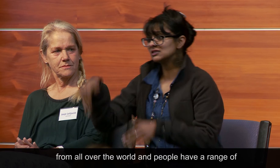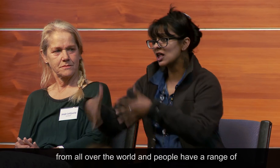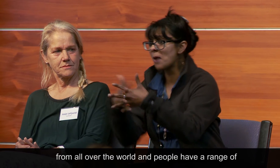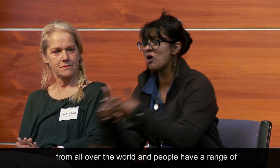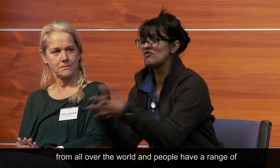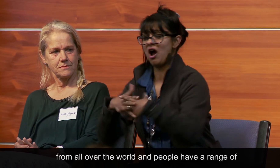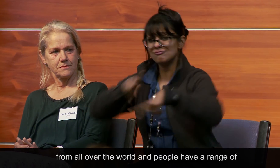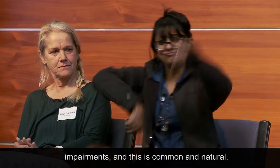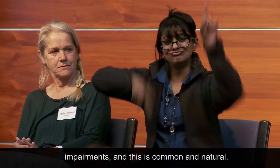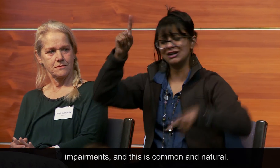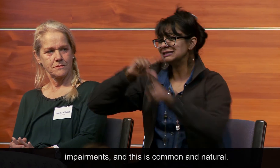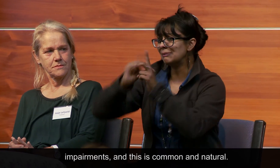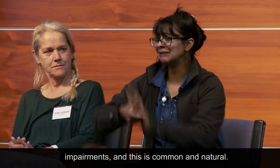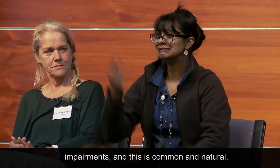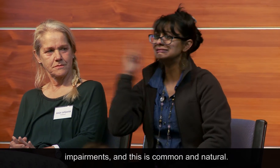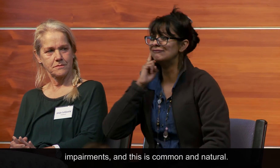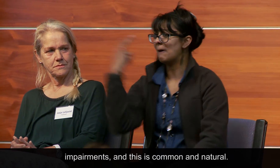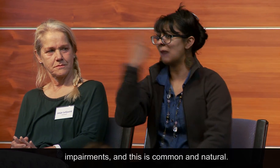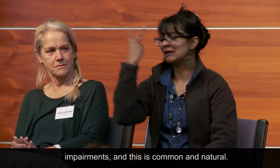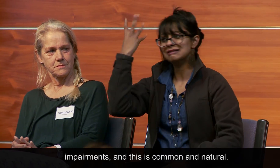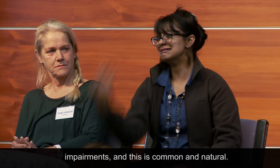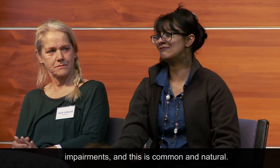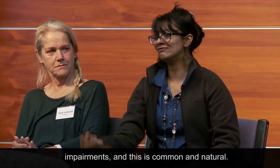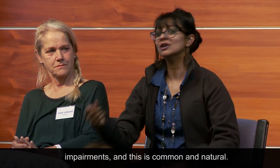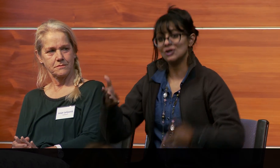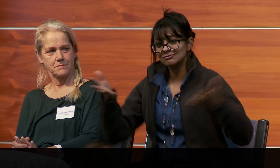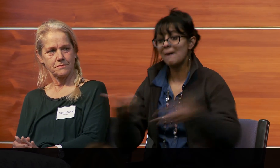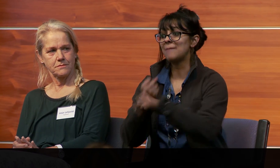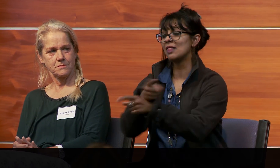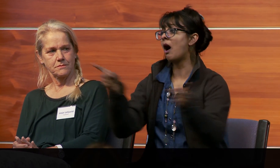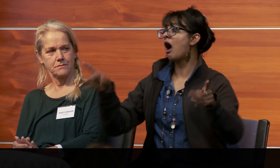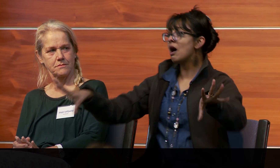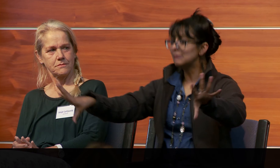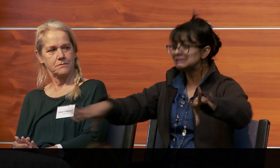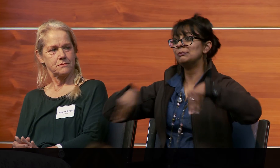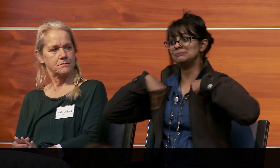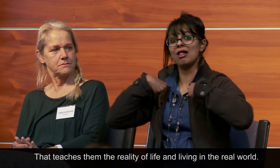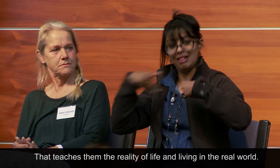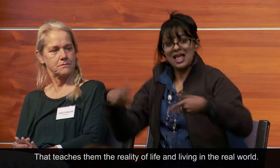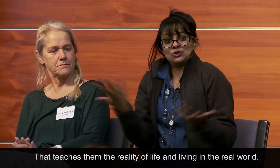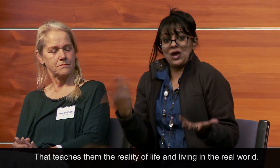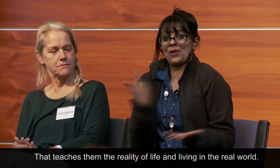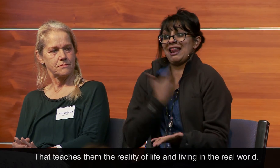have a range of impairments, and this is common and natural. That teaches them the reality